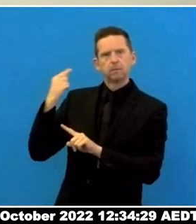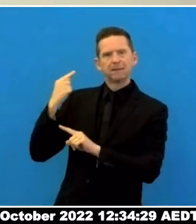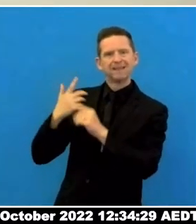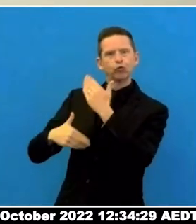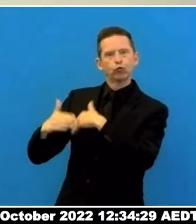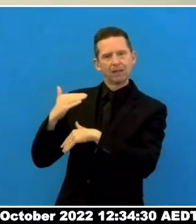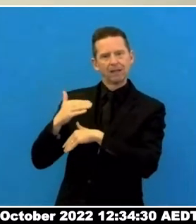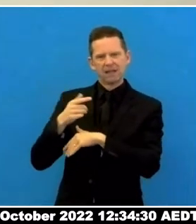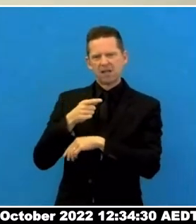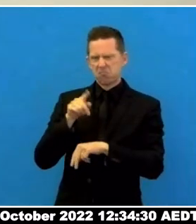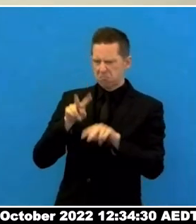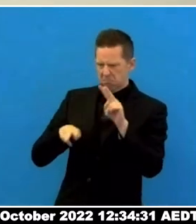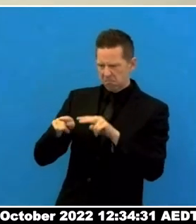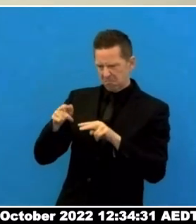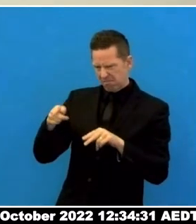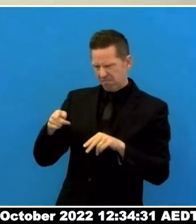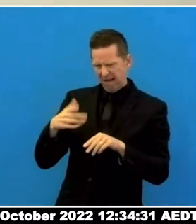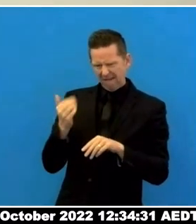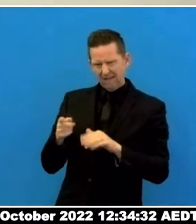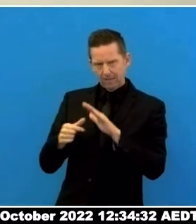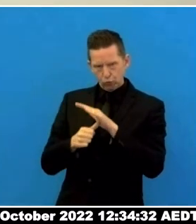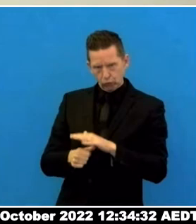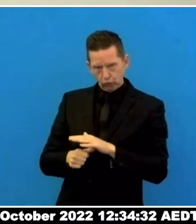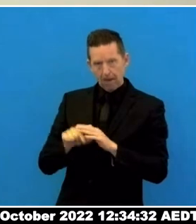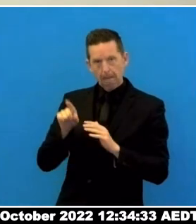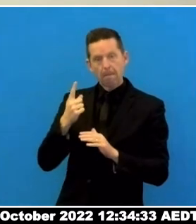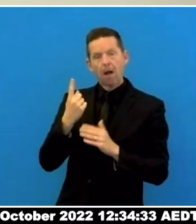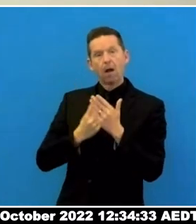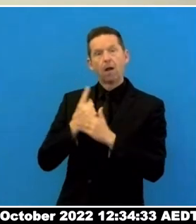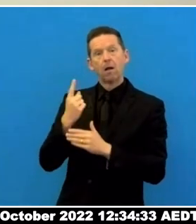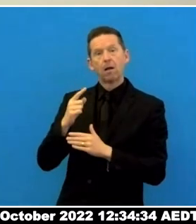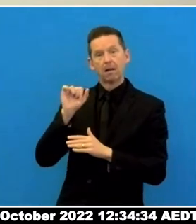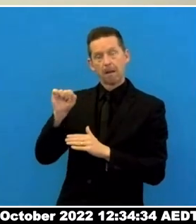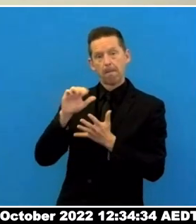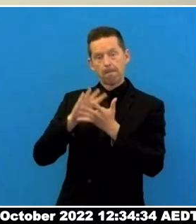And it was later discovered that he had lost both parents and witnessed his mother when I say lost, they died